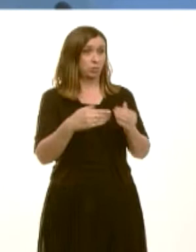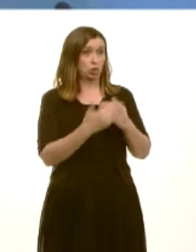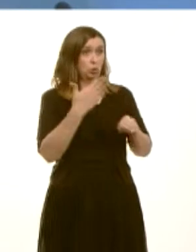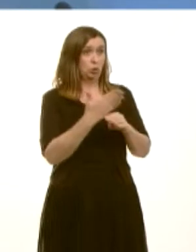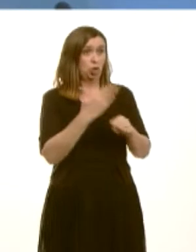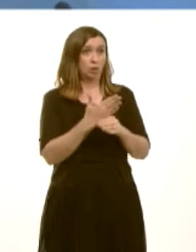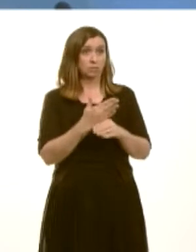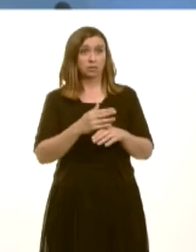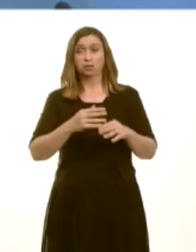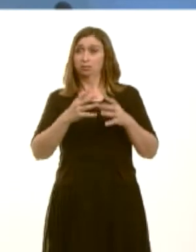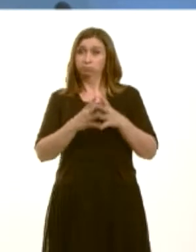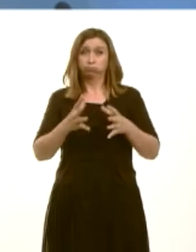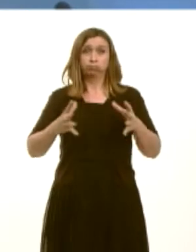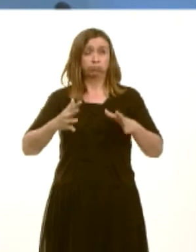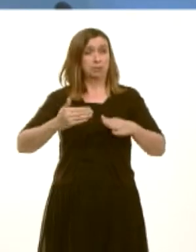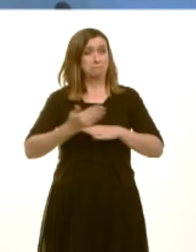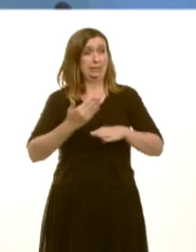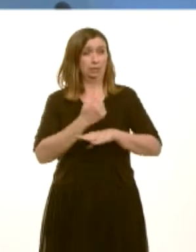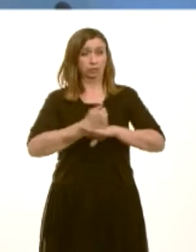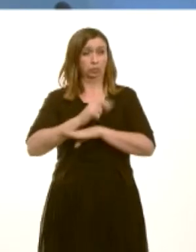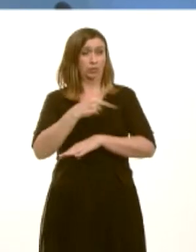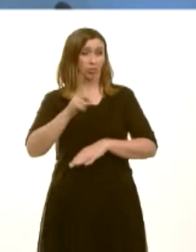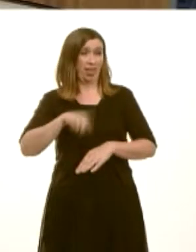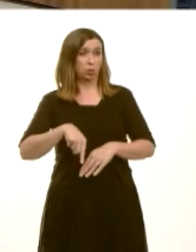in Wales and guaranteed take-home pay for so many people here in Wales?